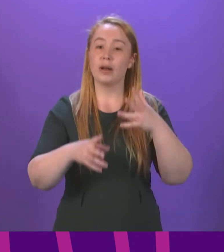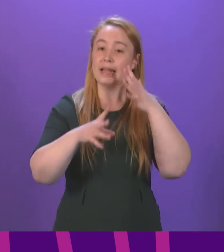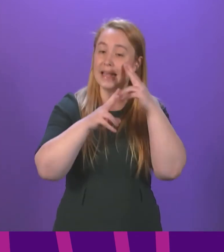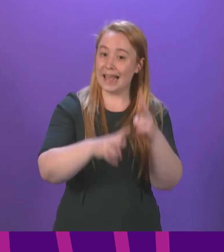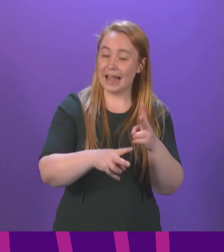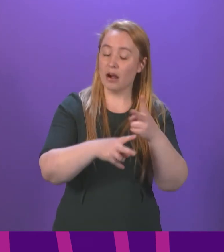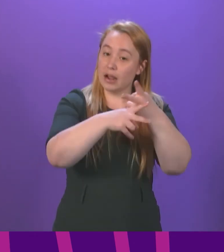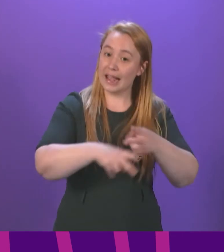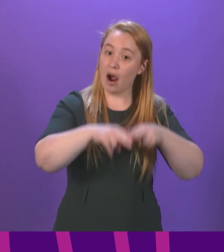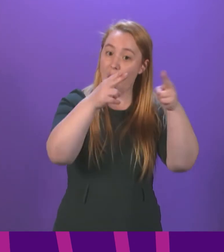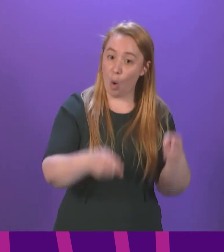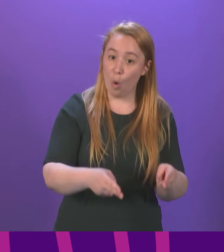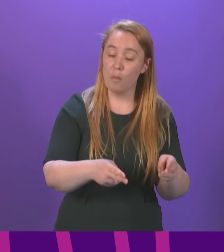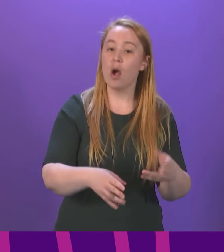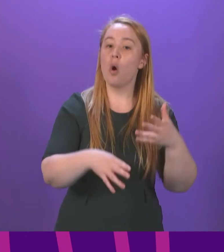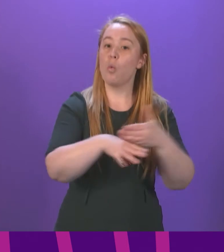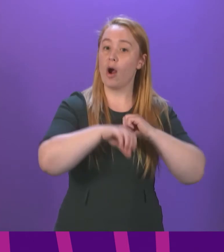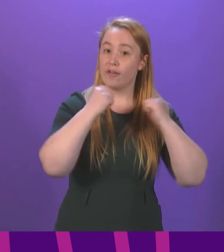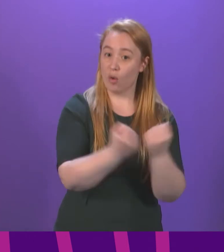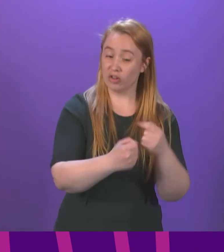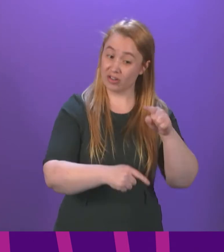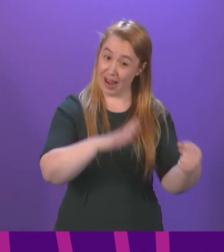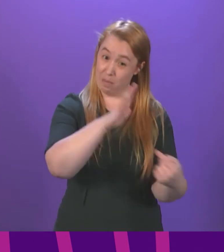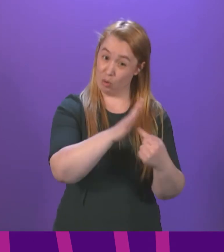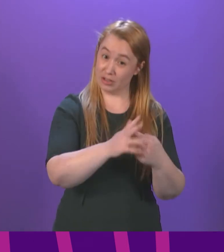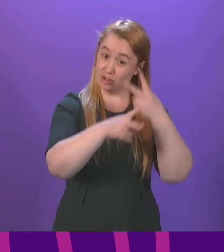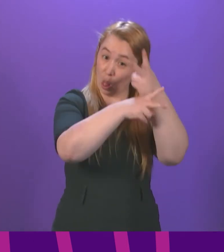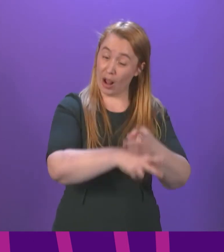who are critical to supporting and caring for people so that they can continue to live